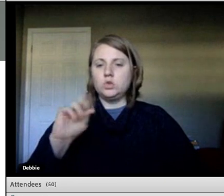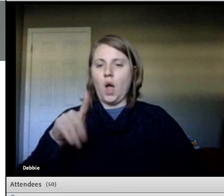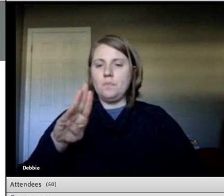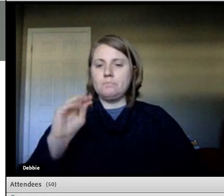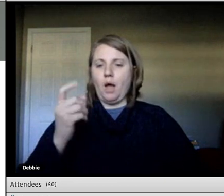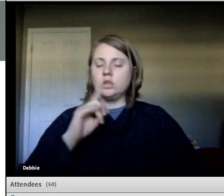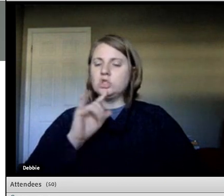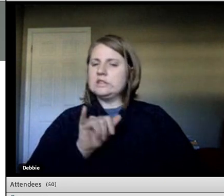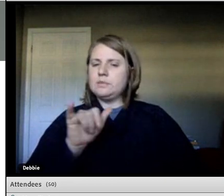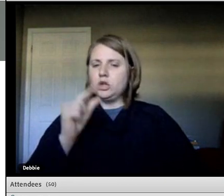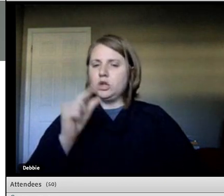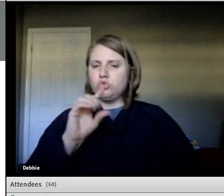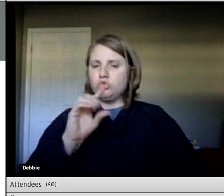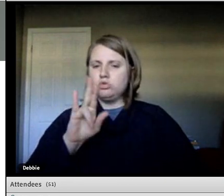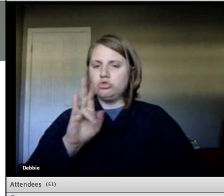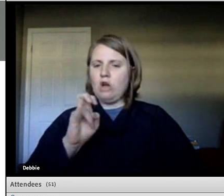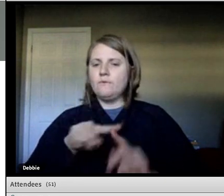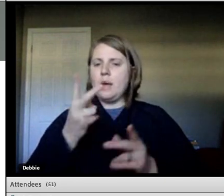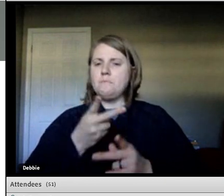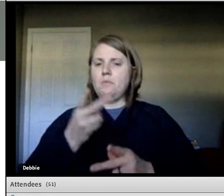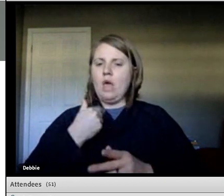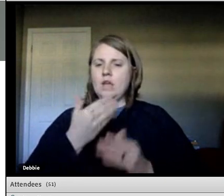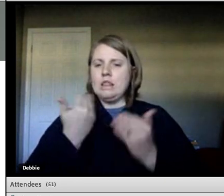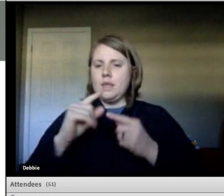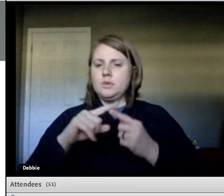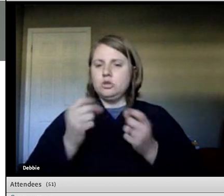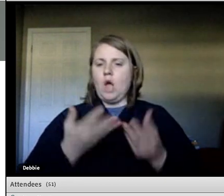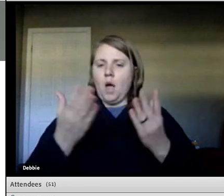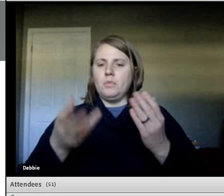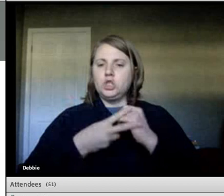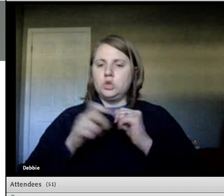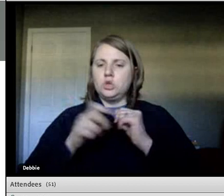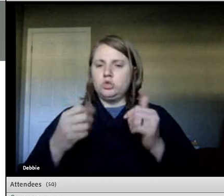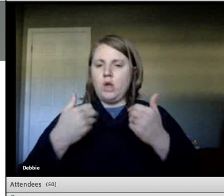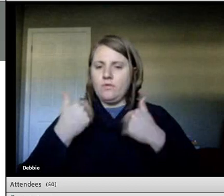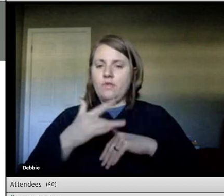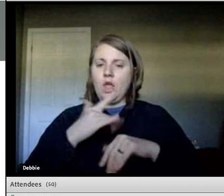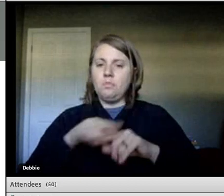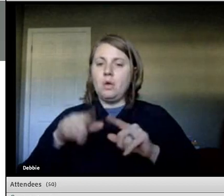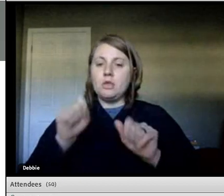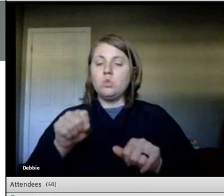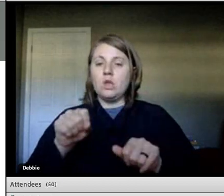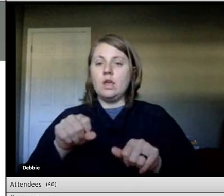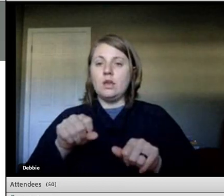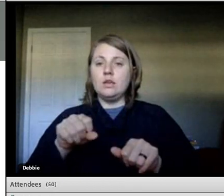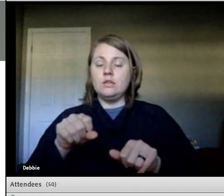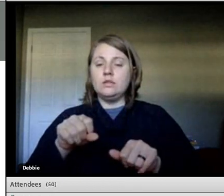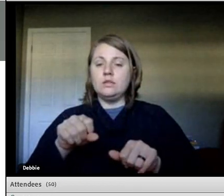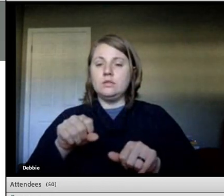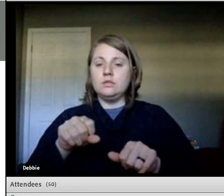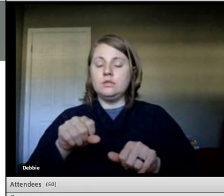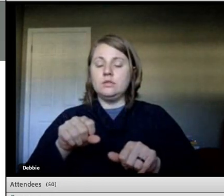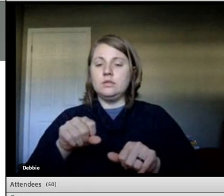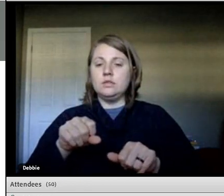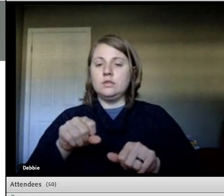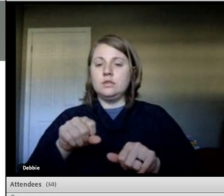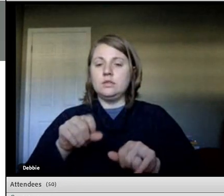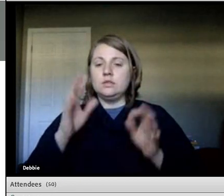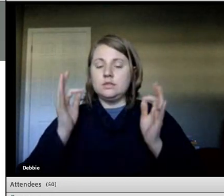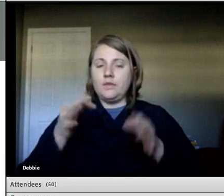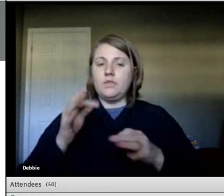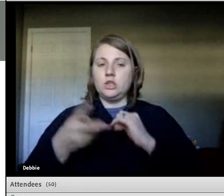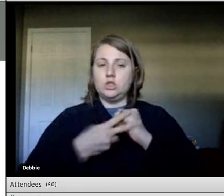but you can definitely store and share documents within there.